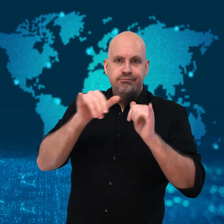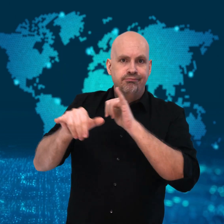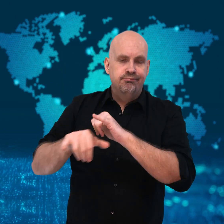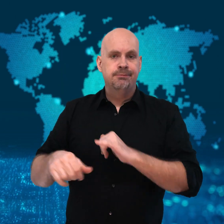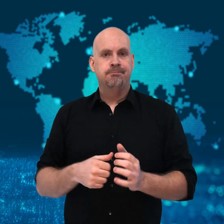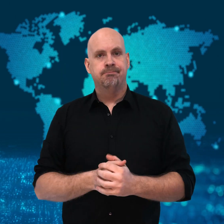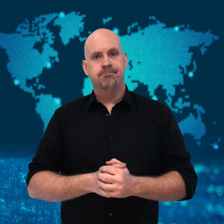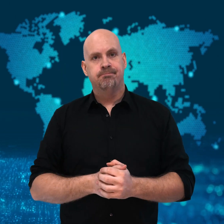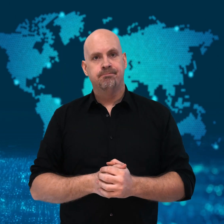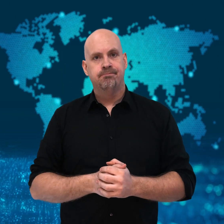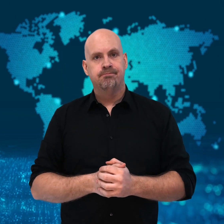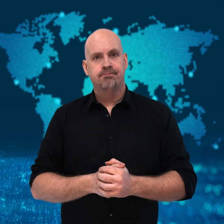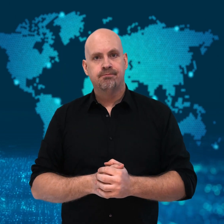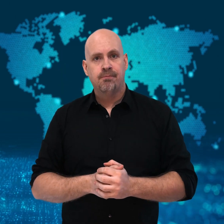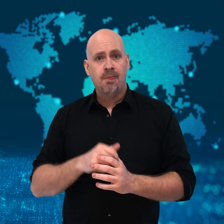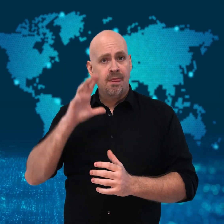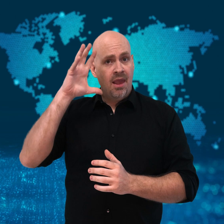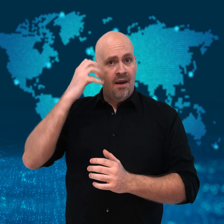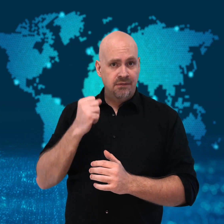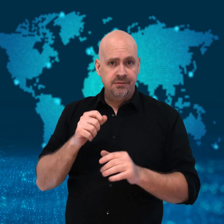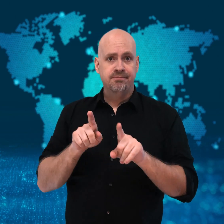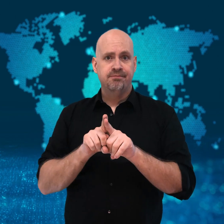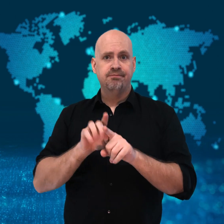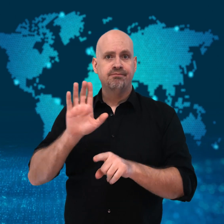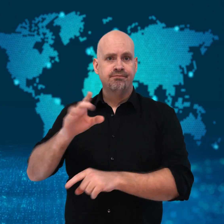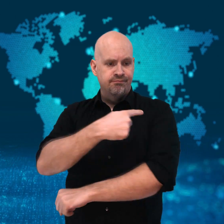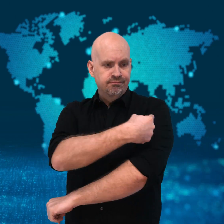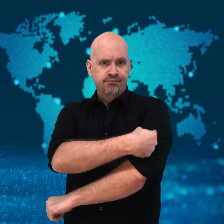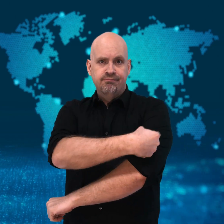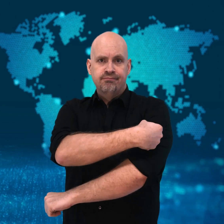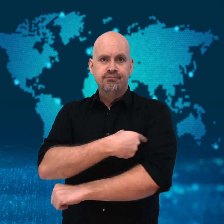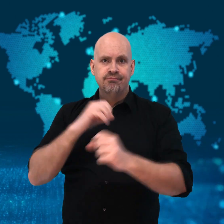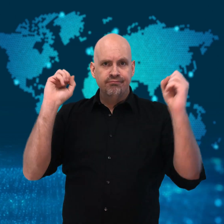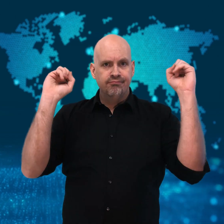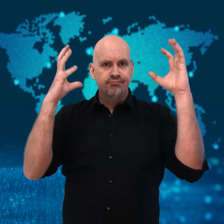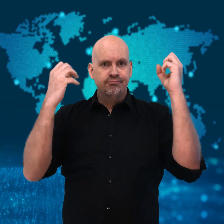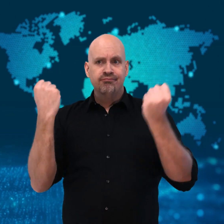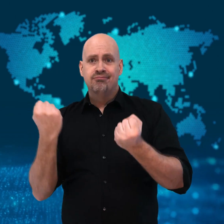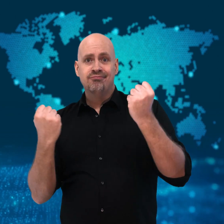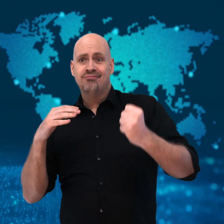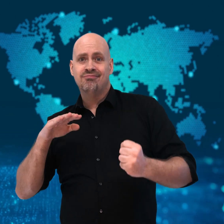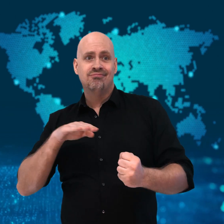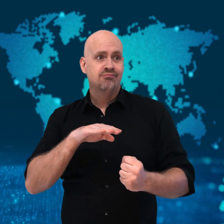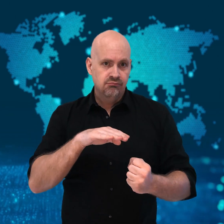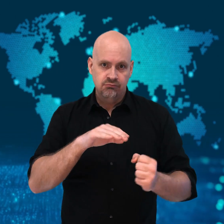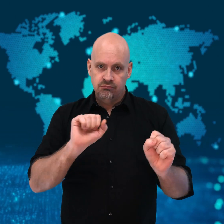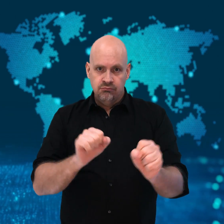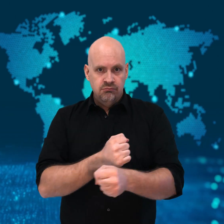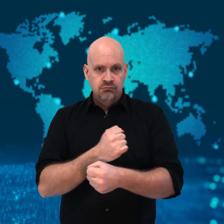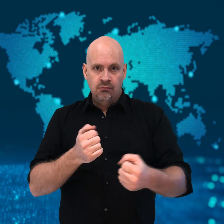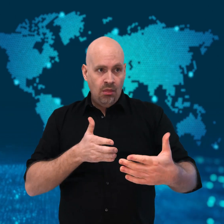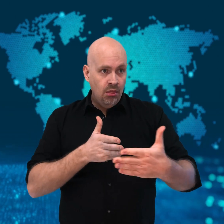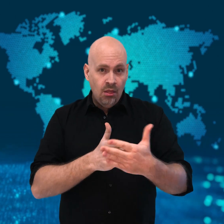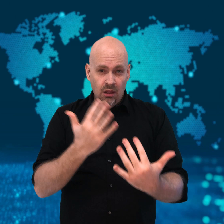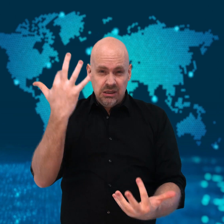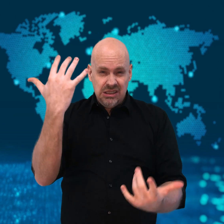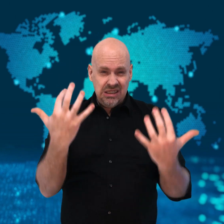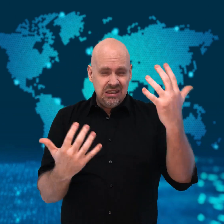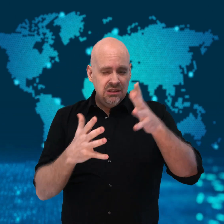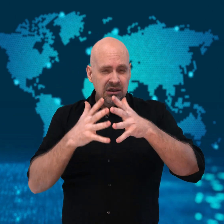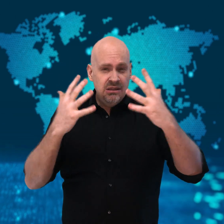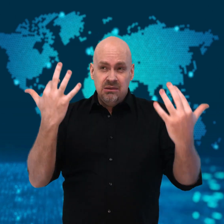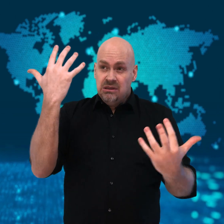They requested Iran for assistance and received fire-fighting aircrafts.